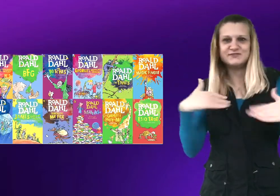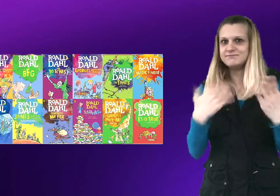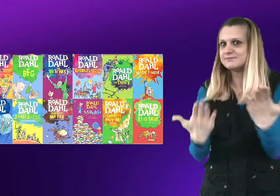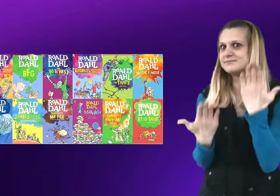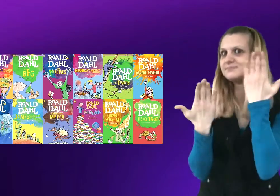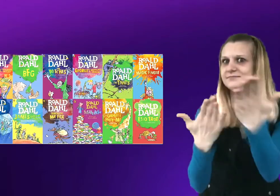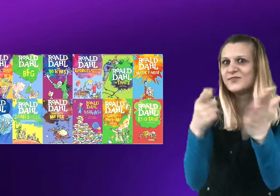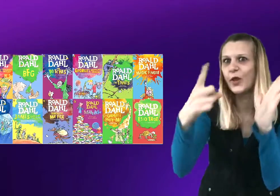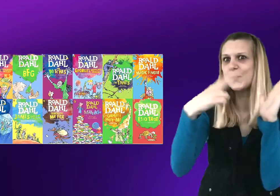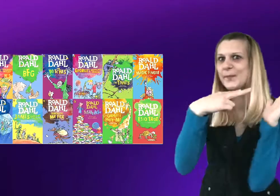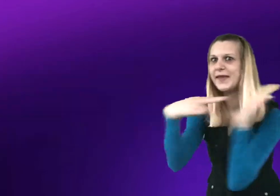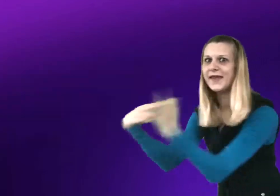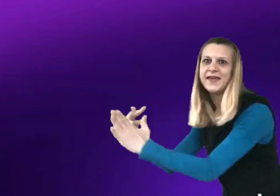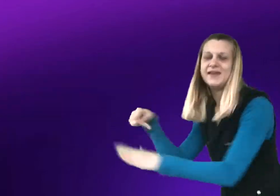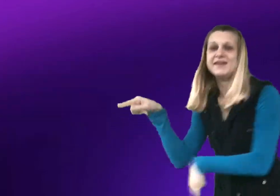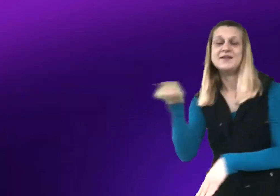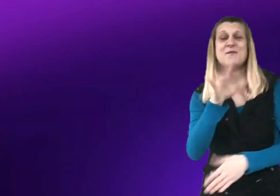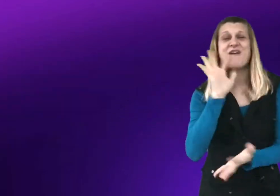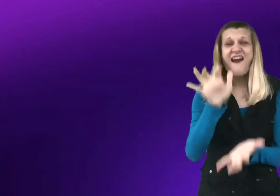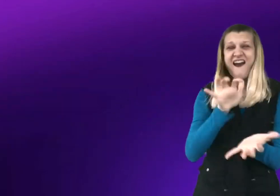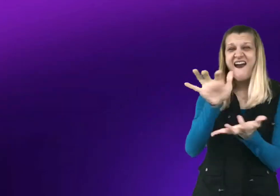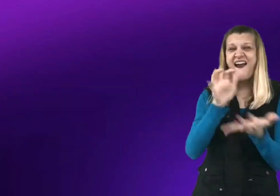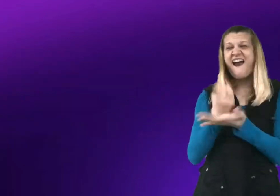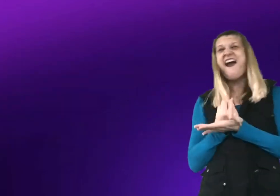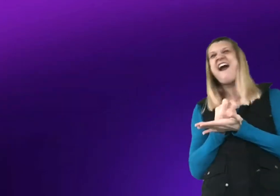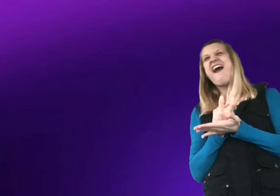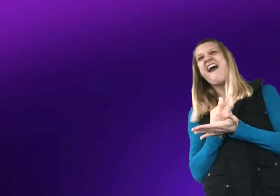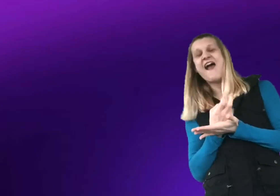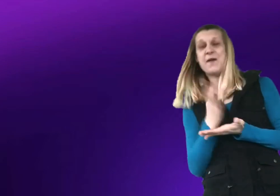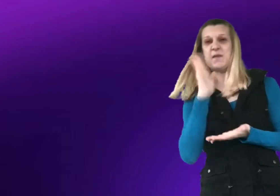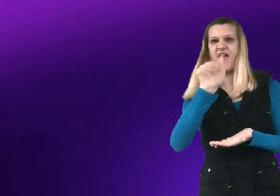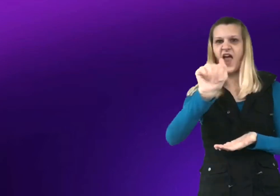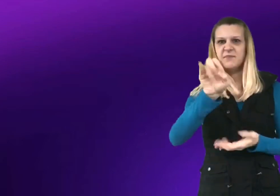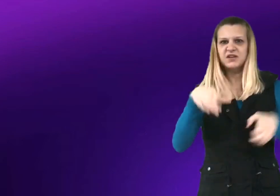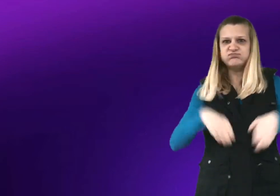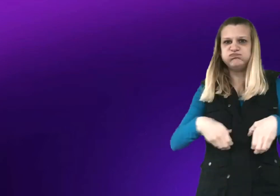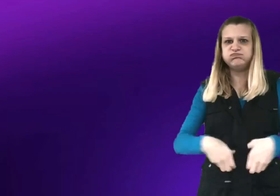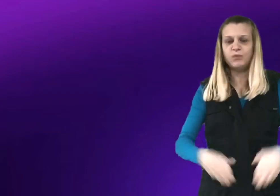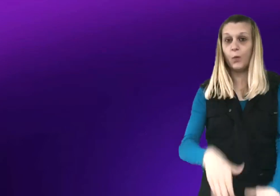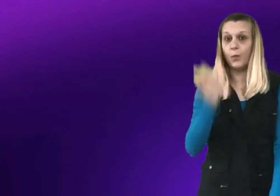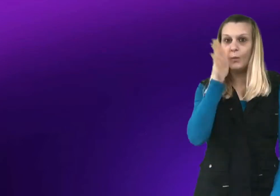I would highly recommend you to read his books! You will laugh! Perhaps you will roll on the floor laughing! Probably will get abs from just laughing!